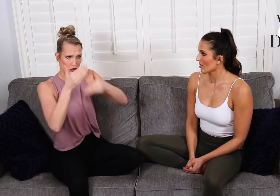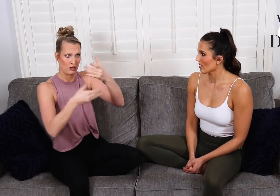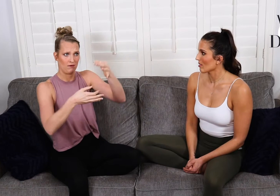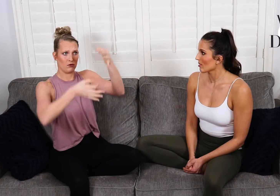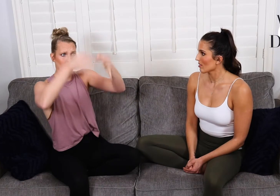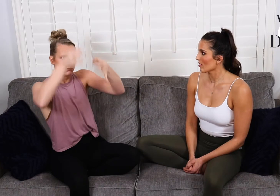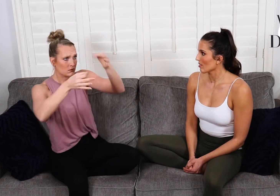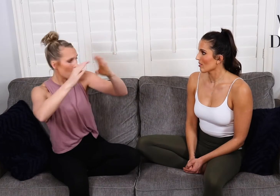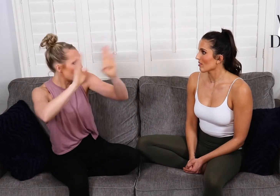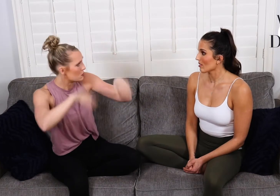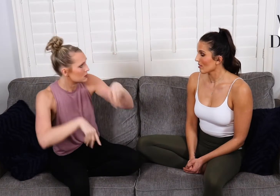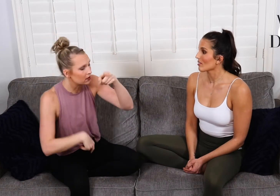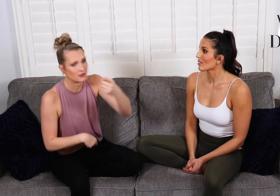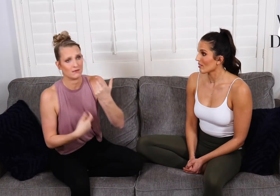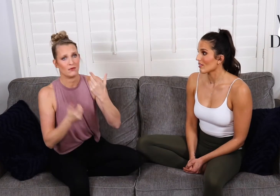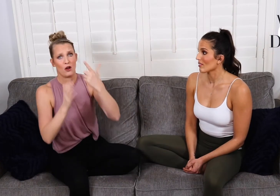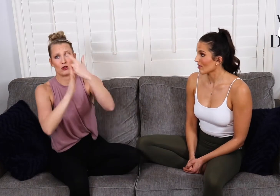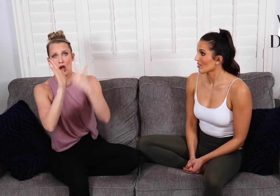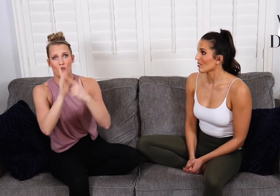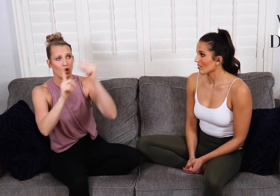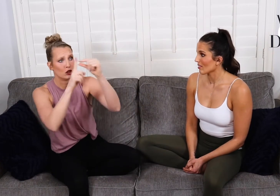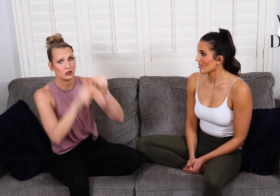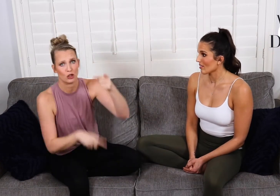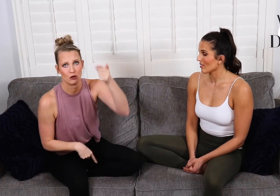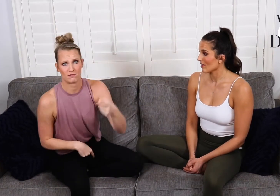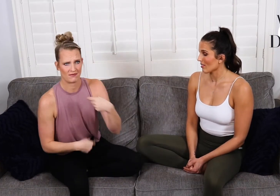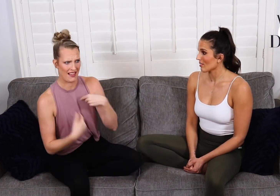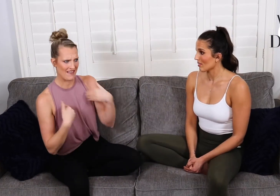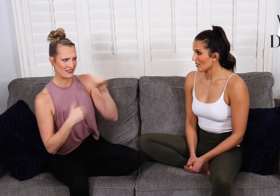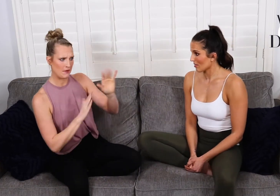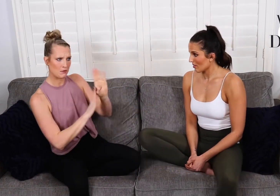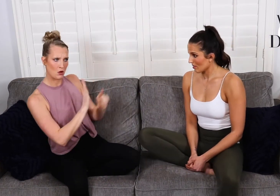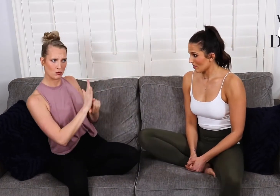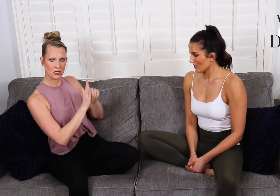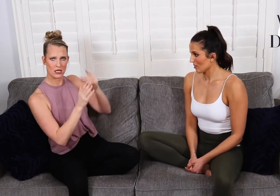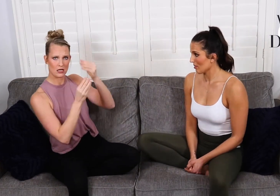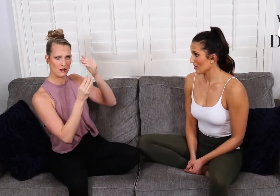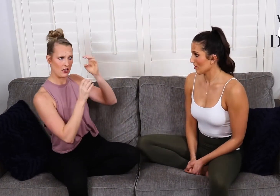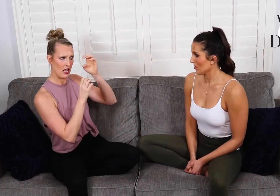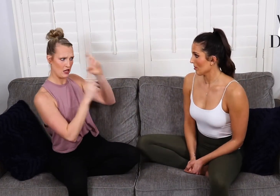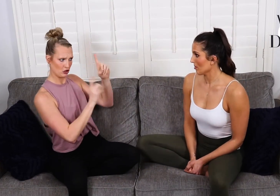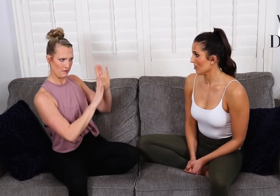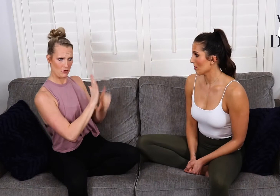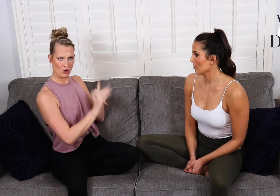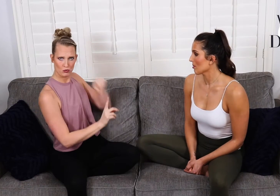the court system and the terminology that they use and so I have an educational background